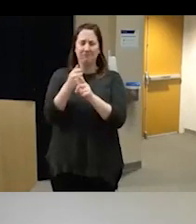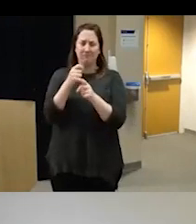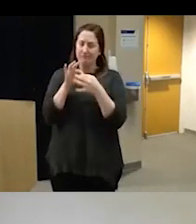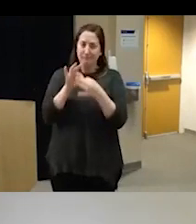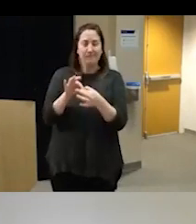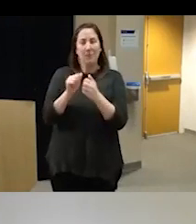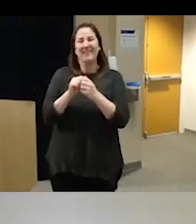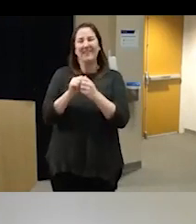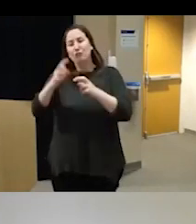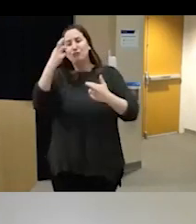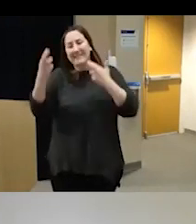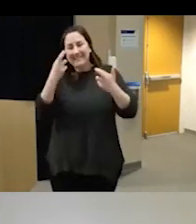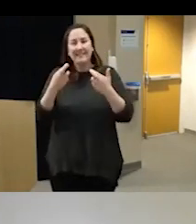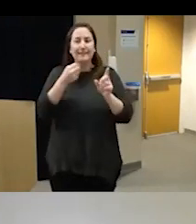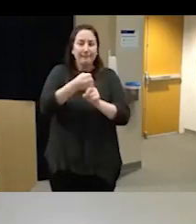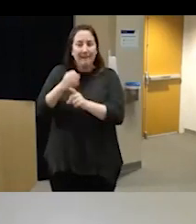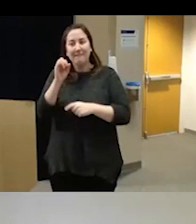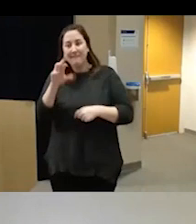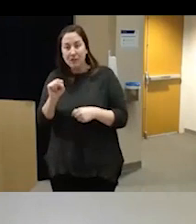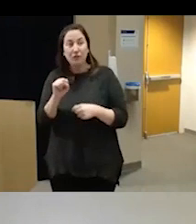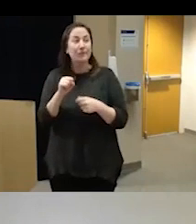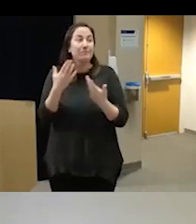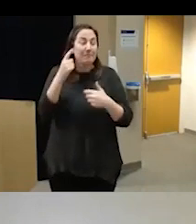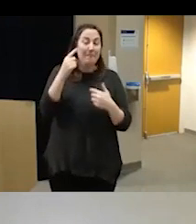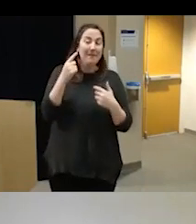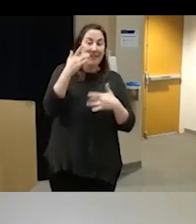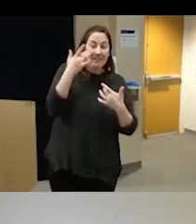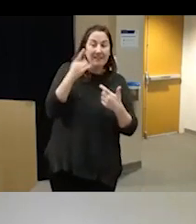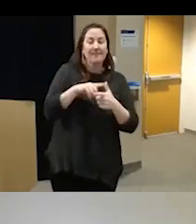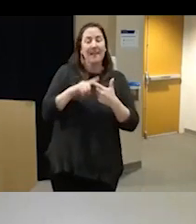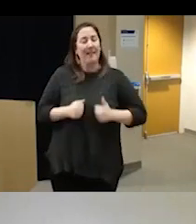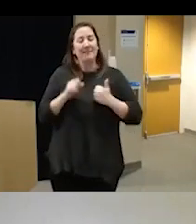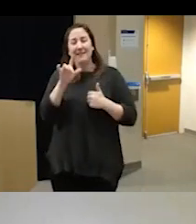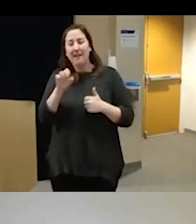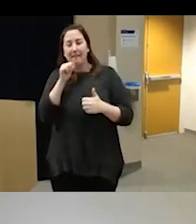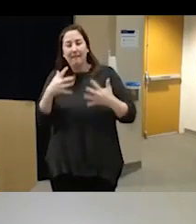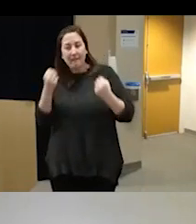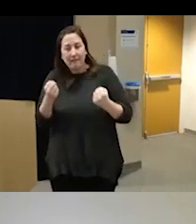multiple factors mental illness. Unhealthy lifestyle also our treatments Although.